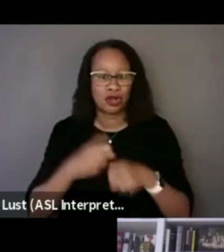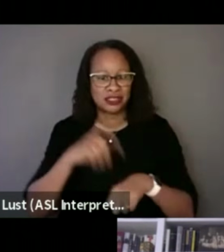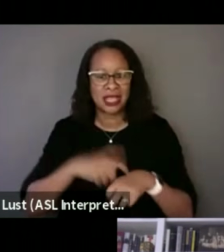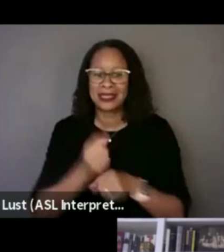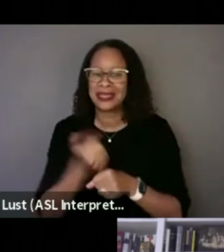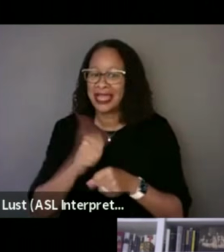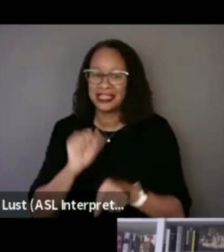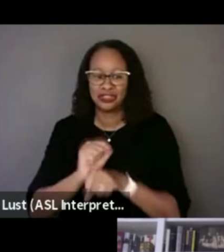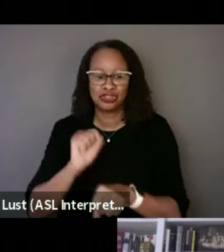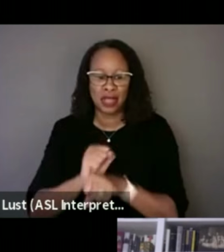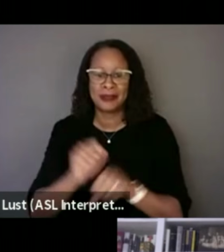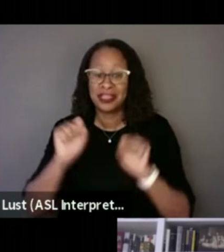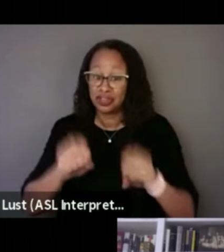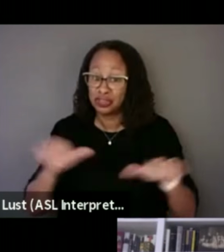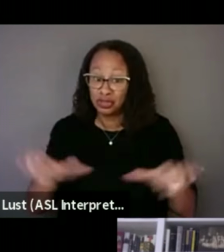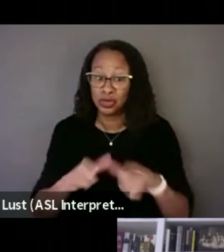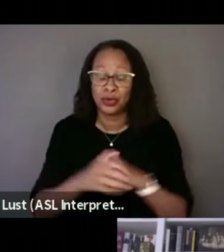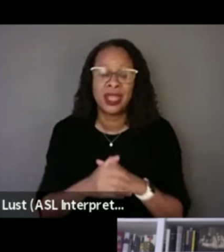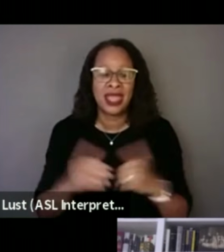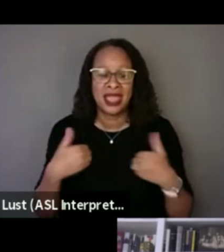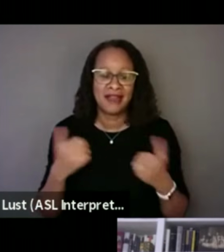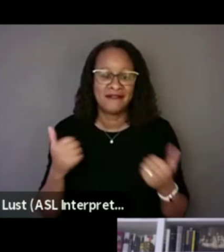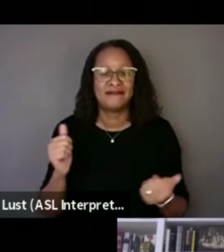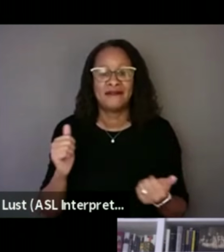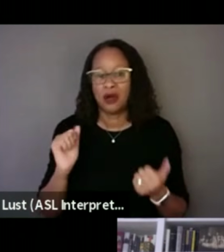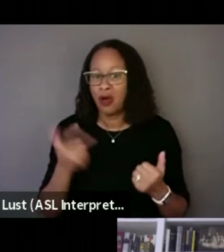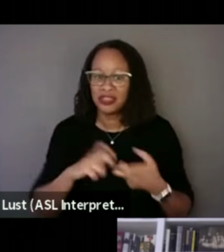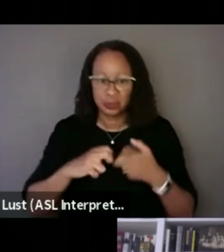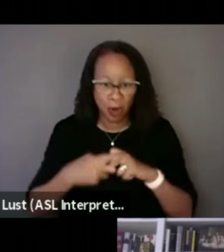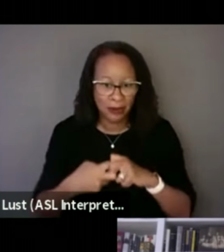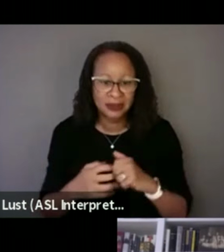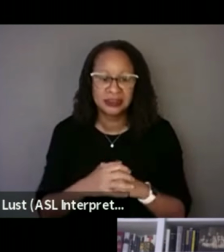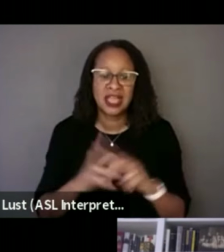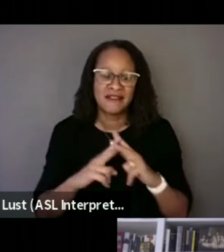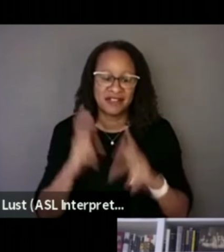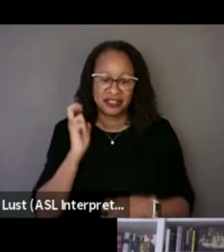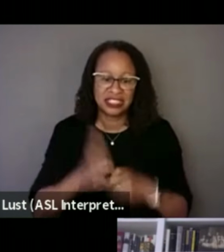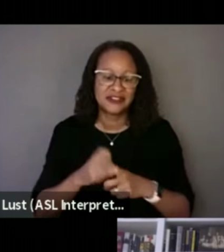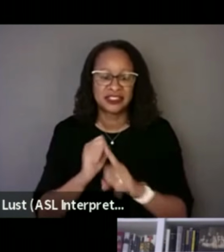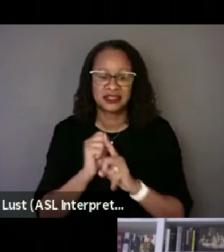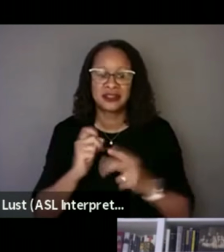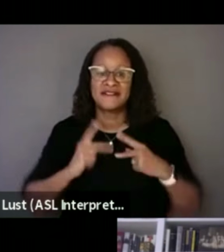that he could have done and was having all of these, as you've seen the film, like very difficult physical jobs.